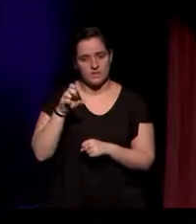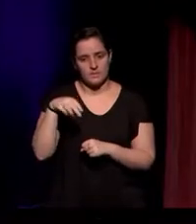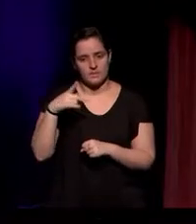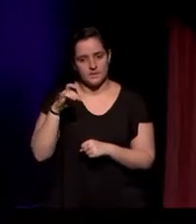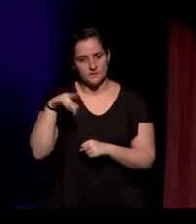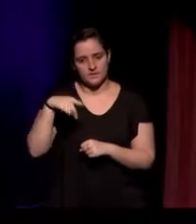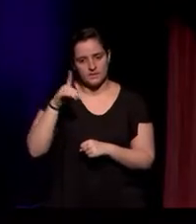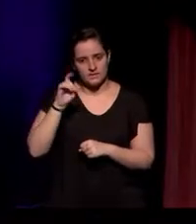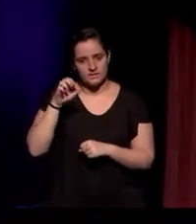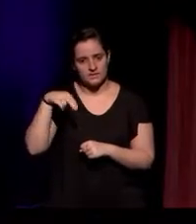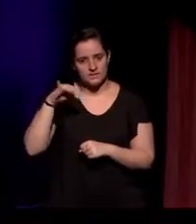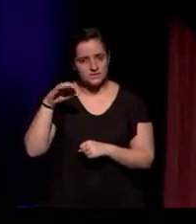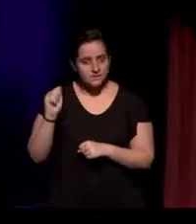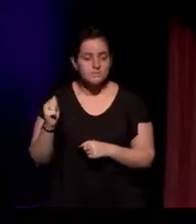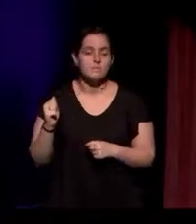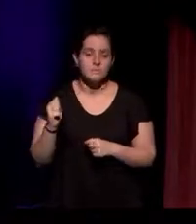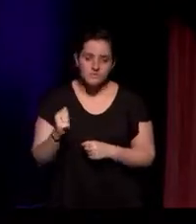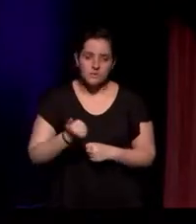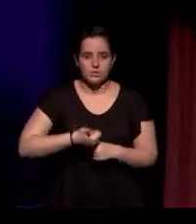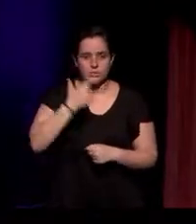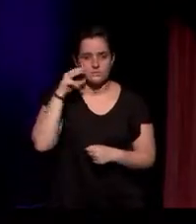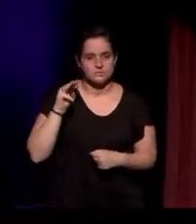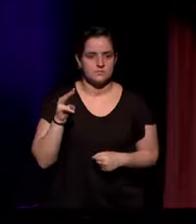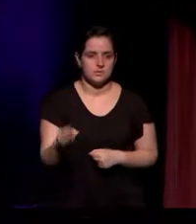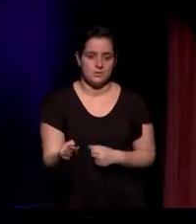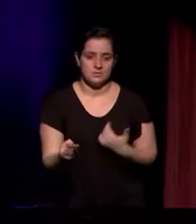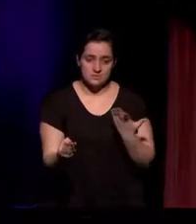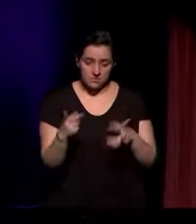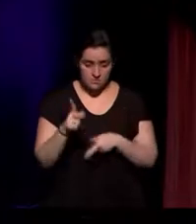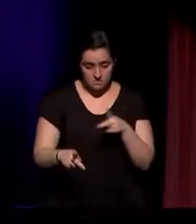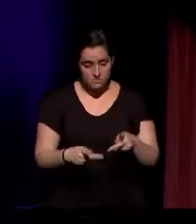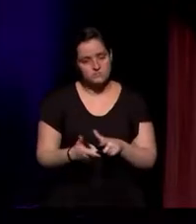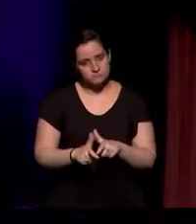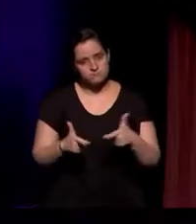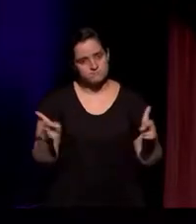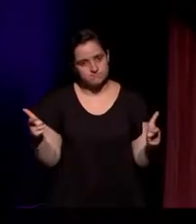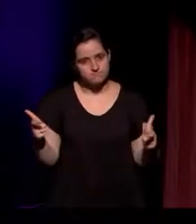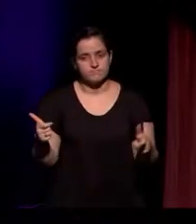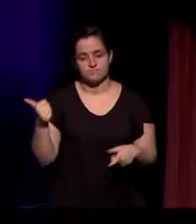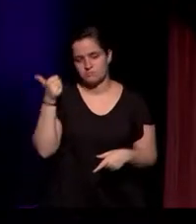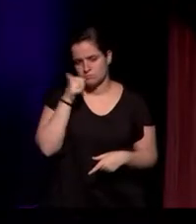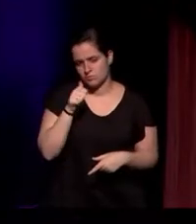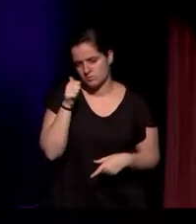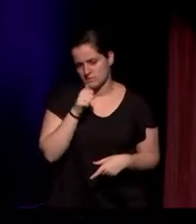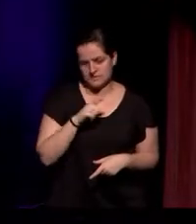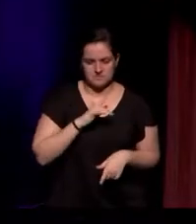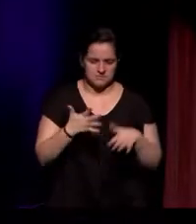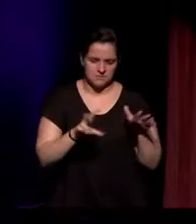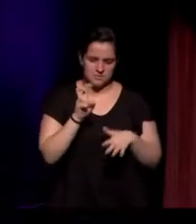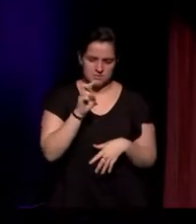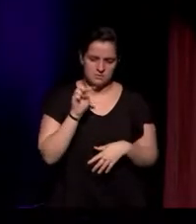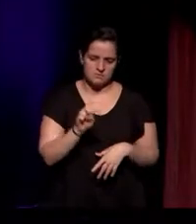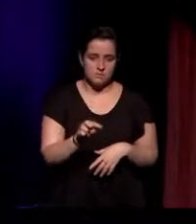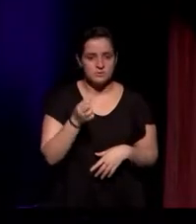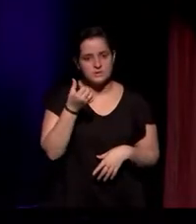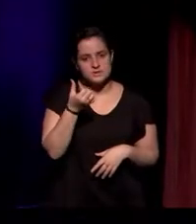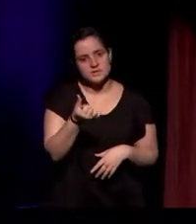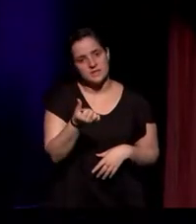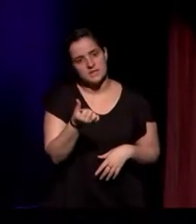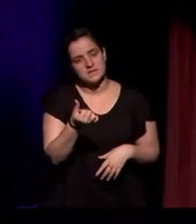therefore our population grows a lot. Women are about of 5.6 children each,